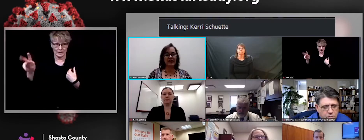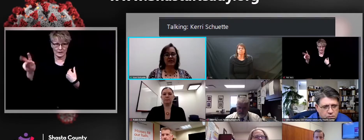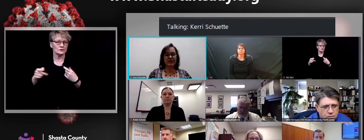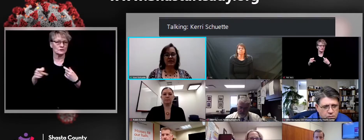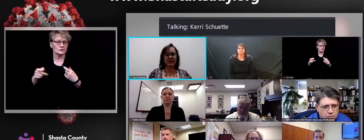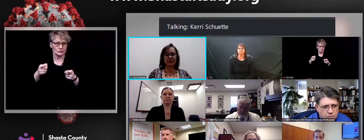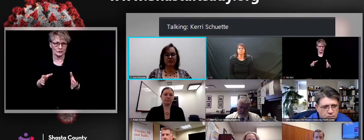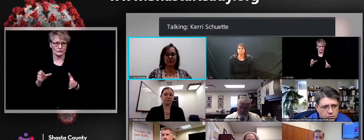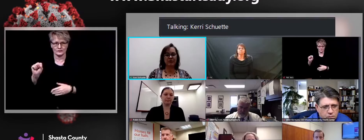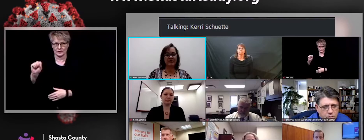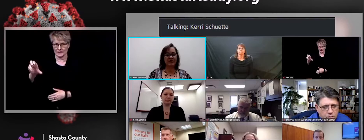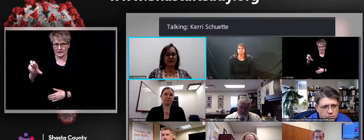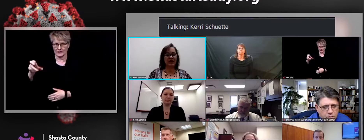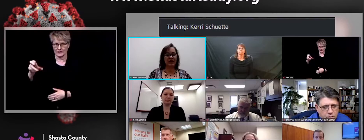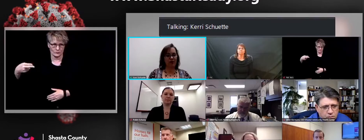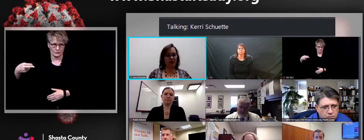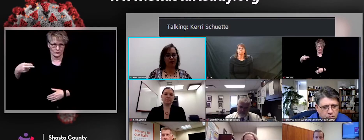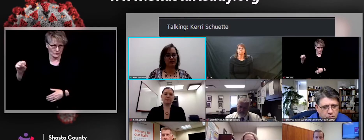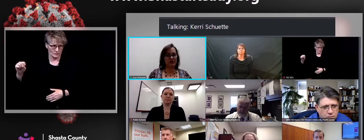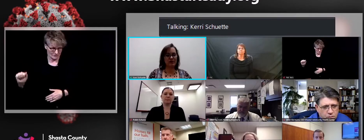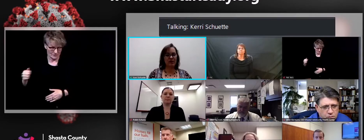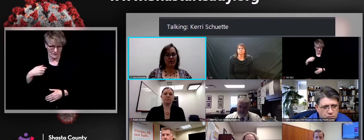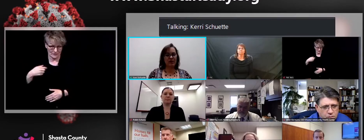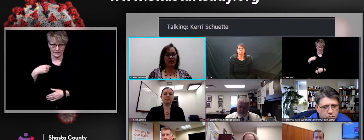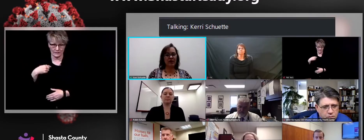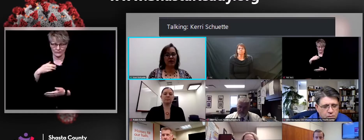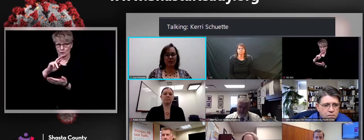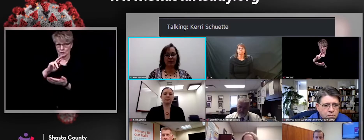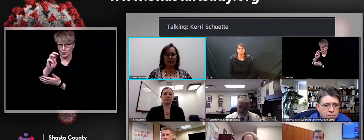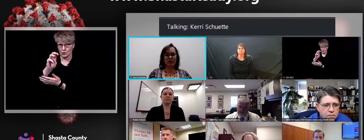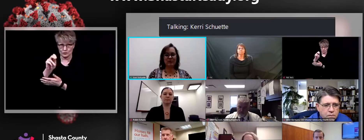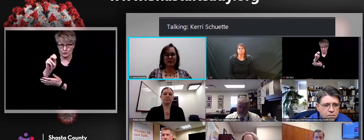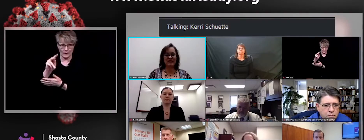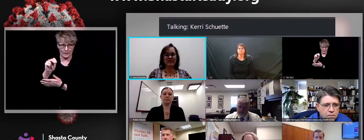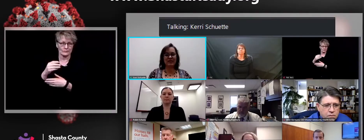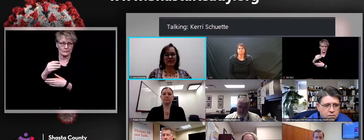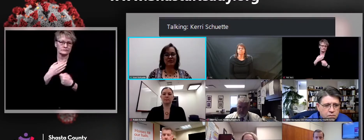and Dr. Karen Ramstrom is our County Health Officer. Our healthcare partners with us today